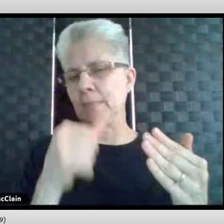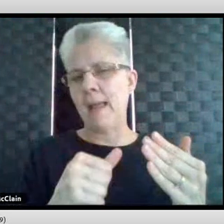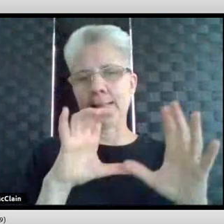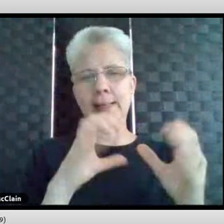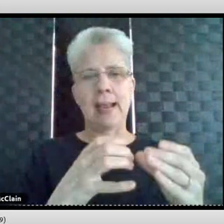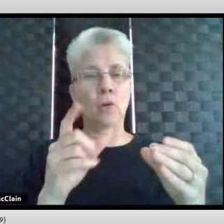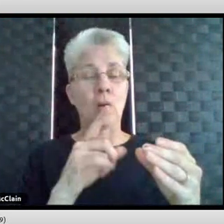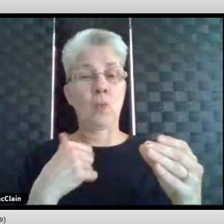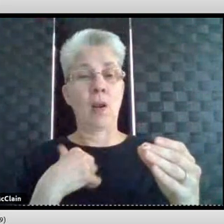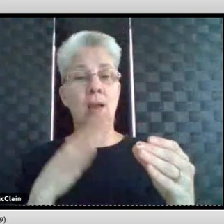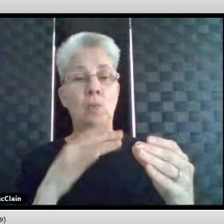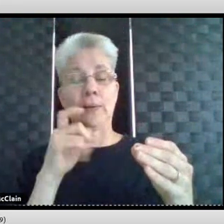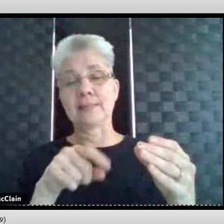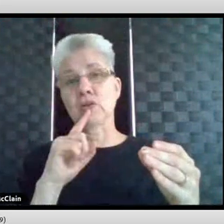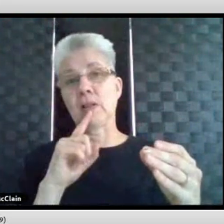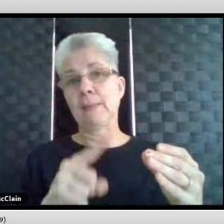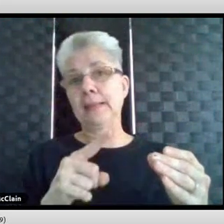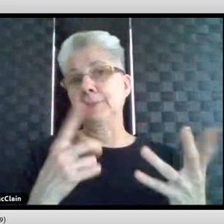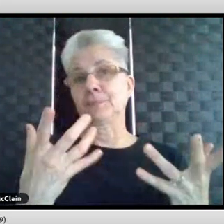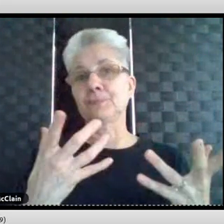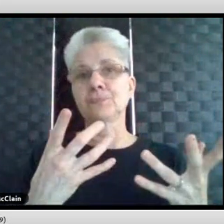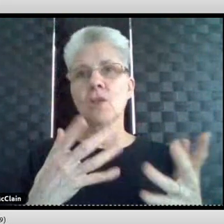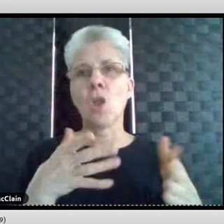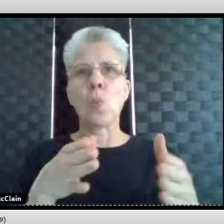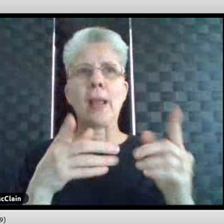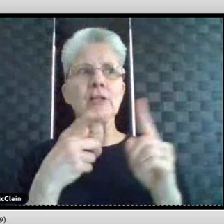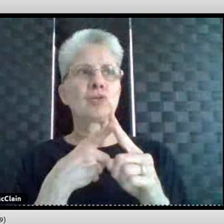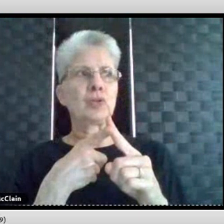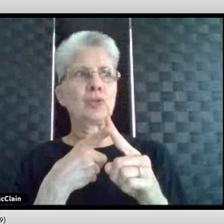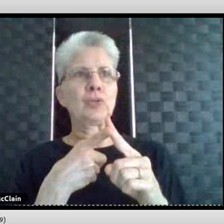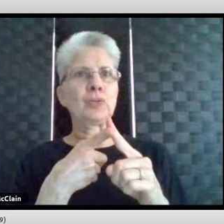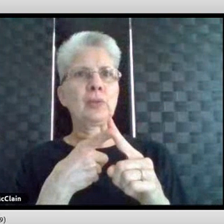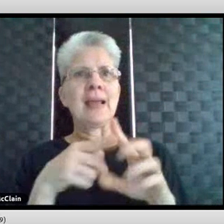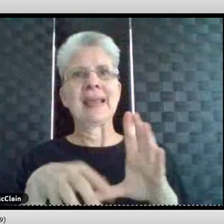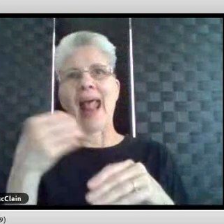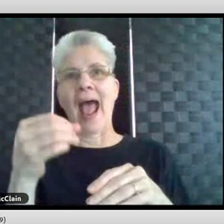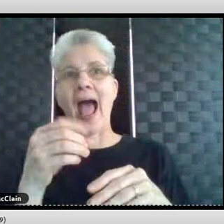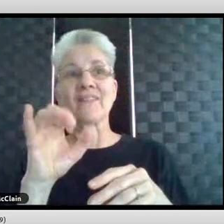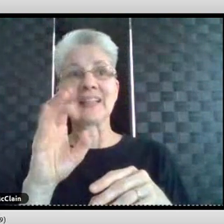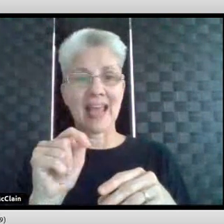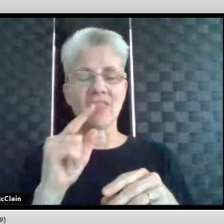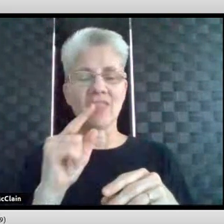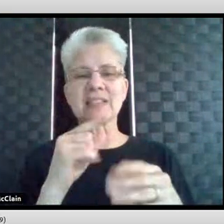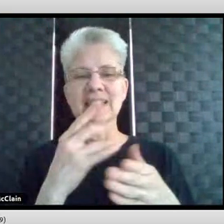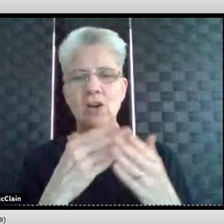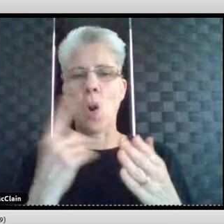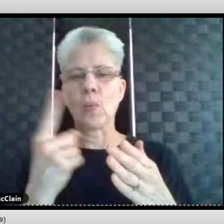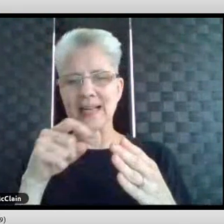where I would necessarily need ways to get out of debt or anything like that, there's still always a need for that.